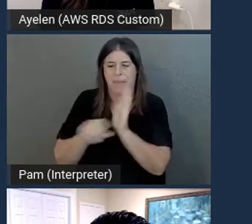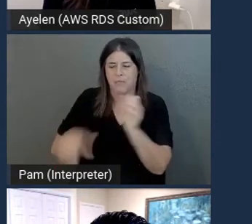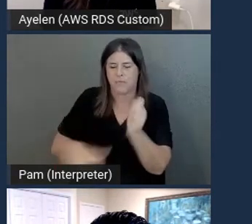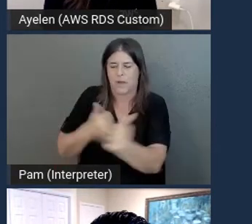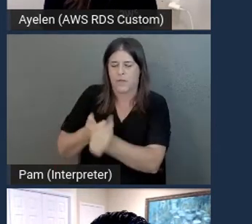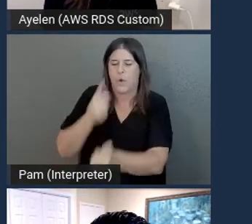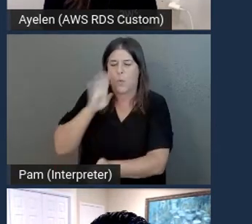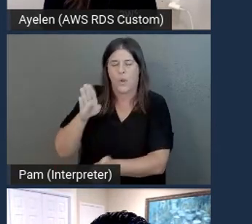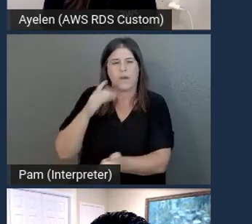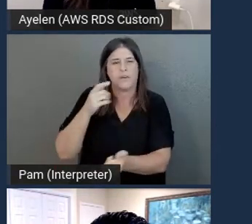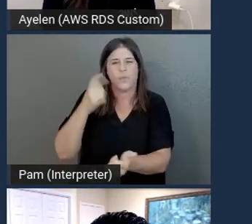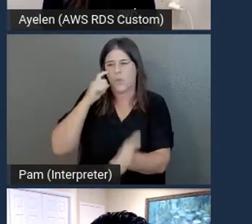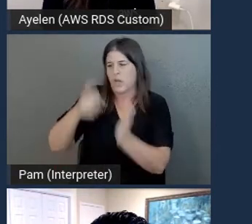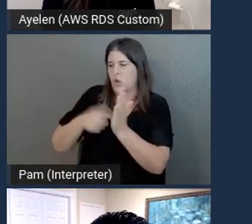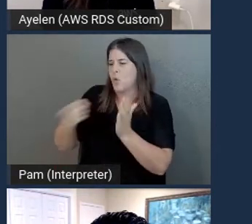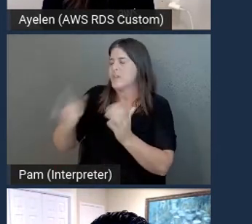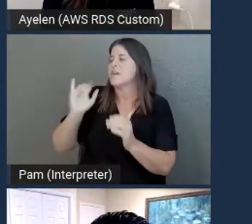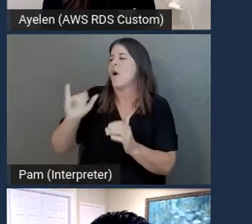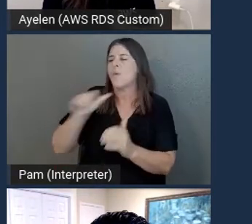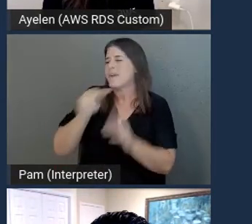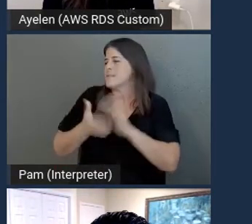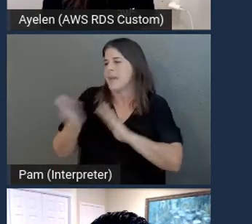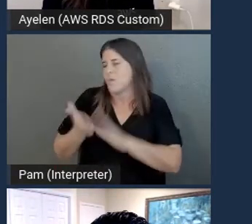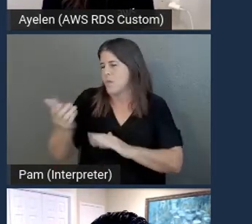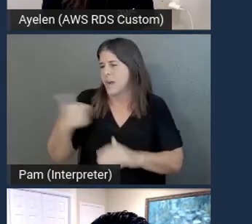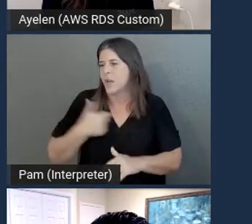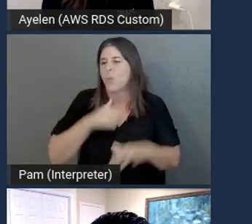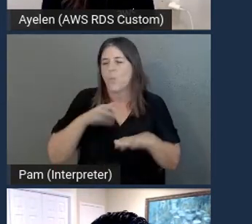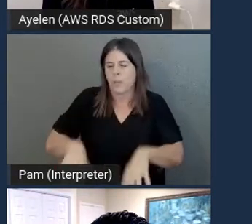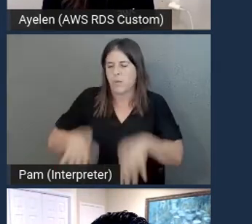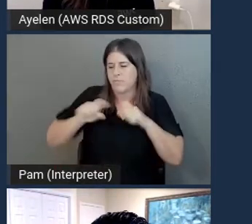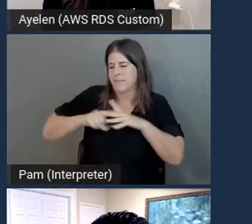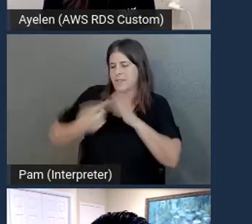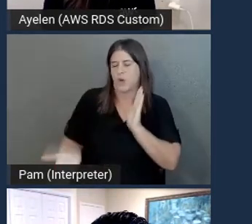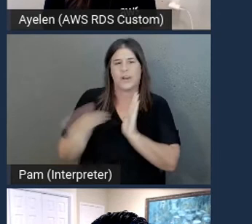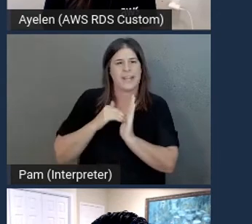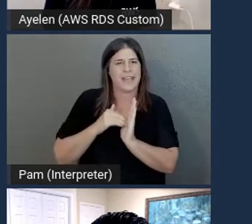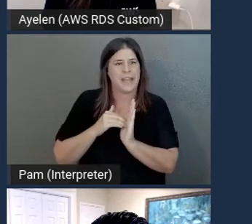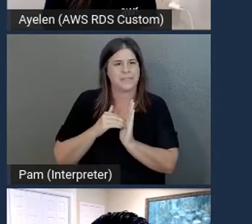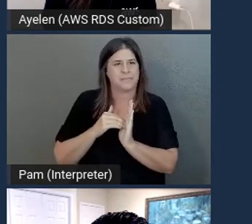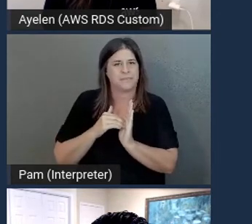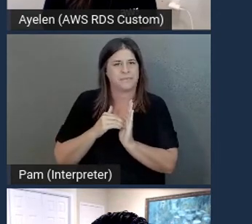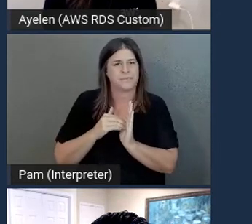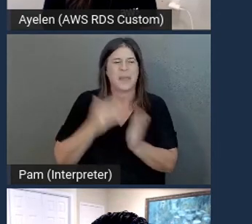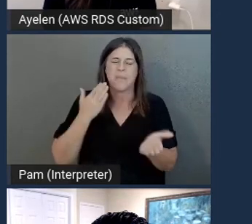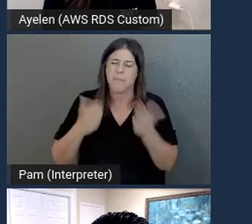that the database is not running. And we I'm going to start it again. It may take a couple of seconds,